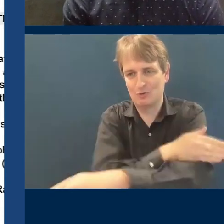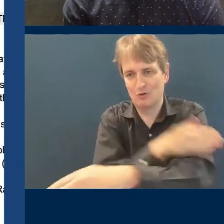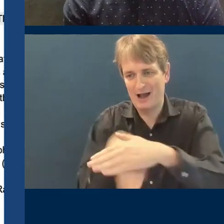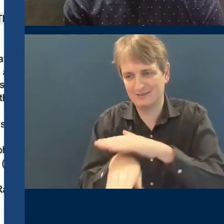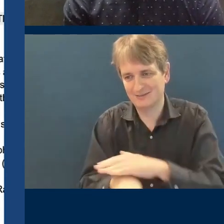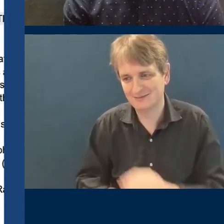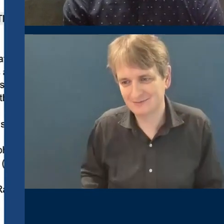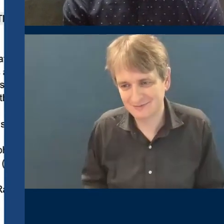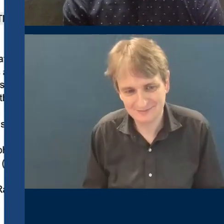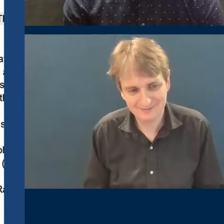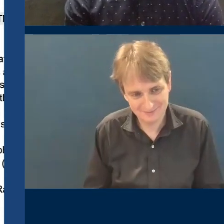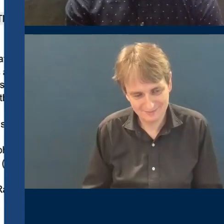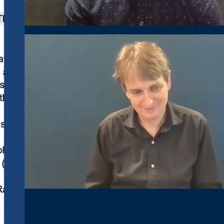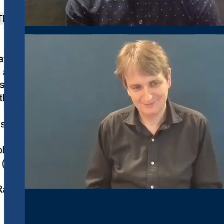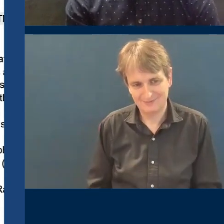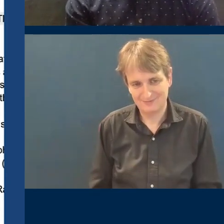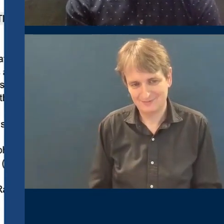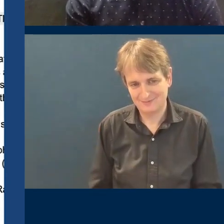tips to improve accessibility.